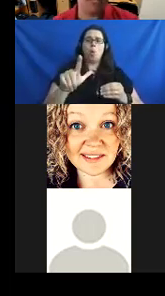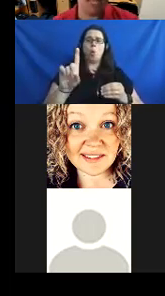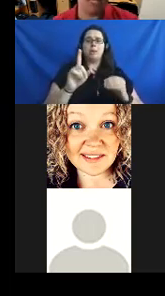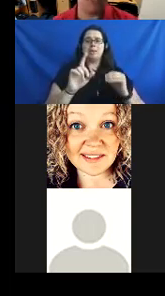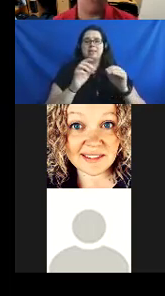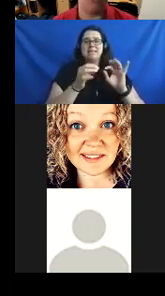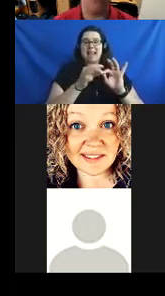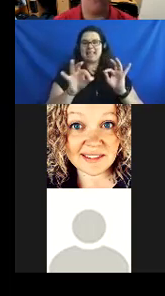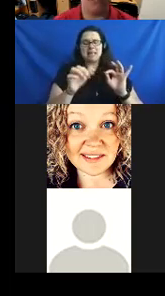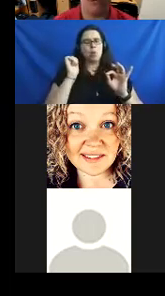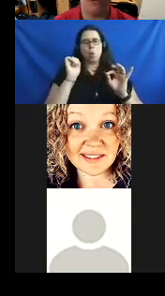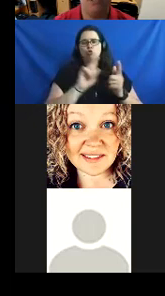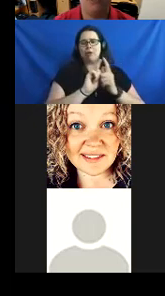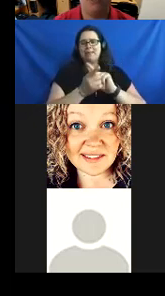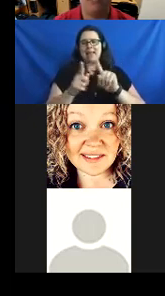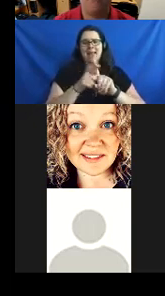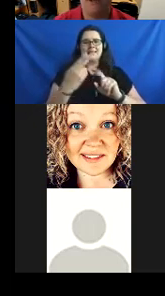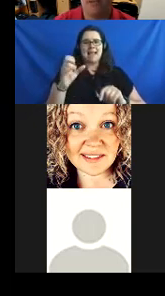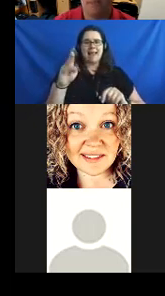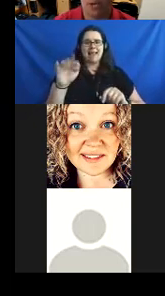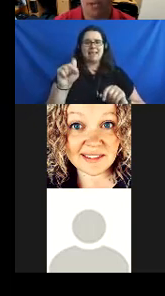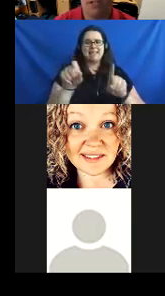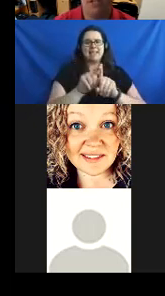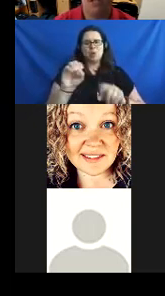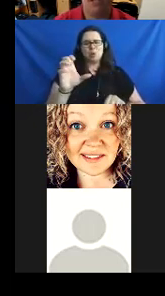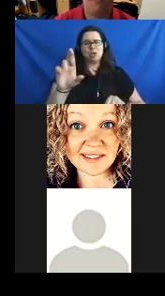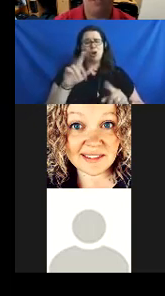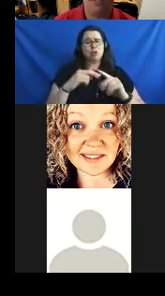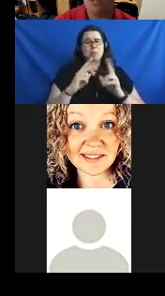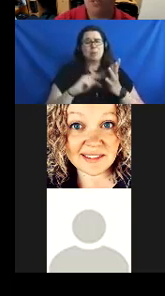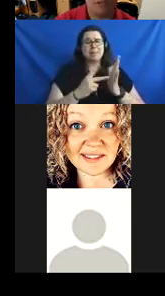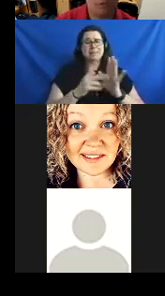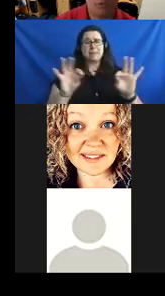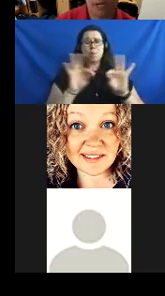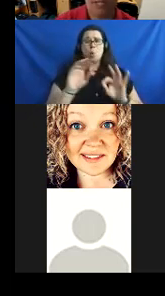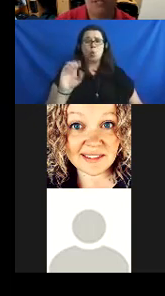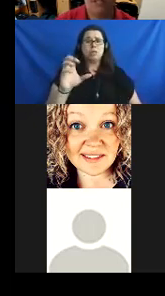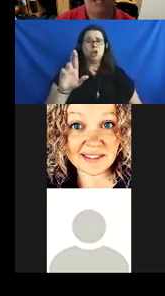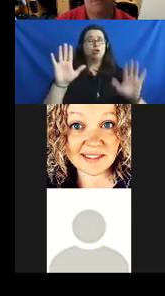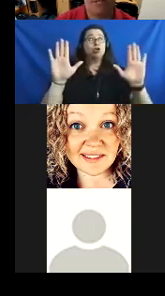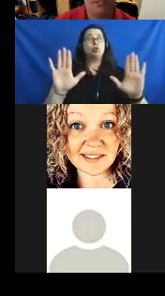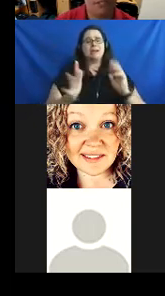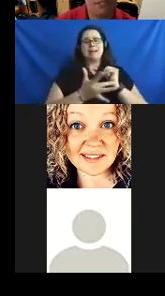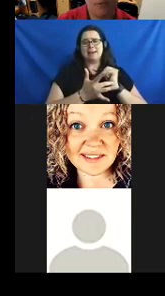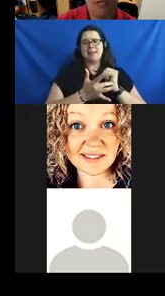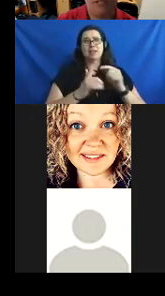HEADINGS WHEN YOU USE OCR. IT IS VERY IMPORTANT. OCR IS A GREAT TECHNOLOGY, BUT IT'S JUST IMPORTANT TO